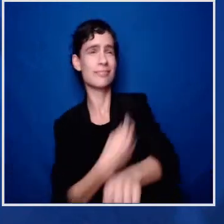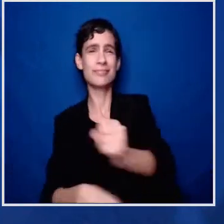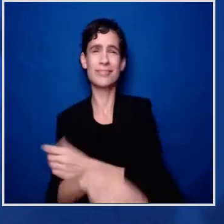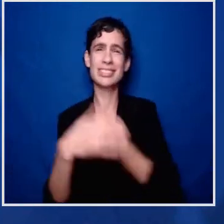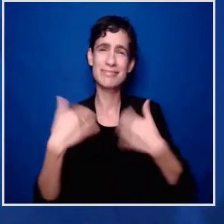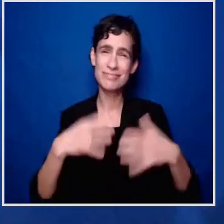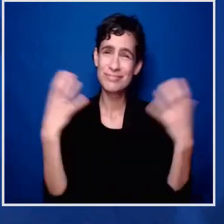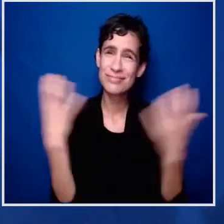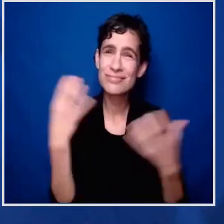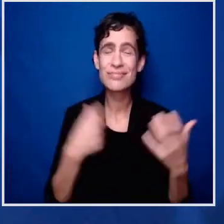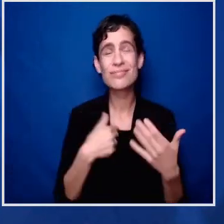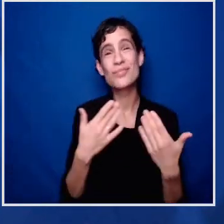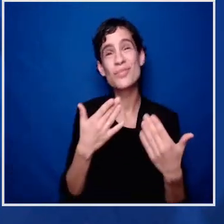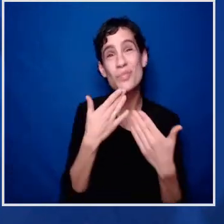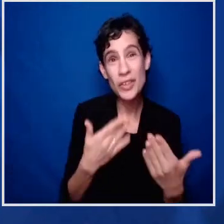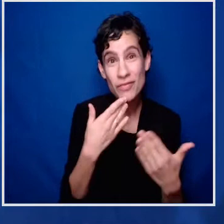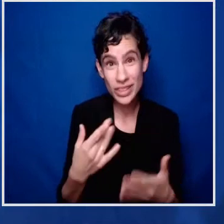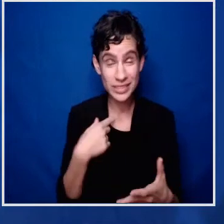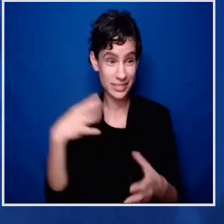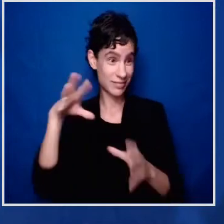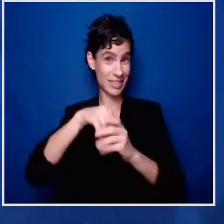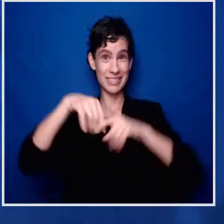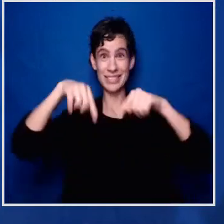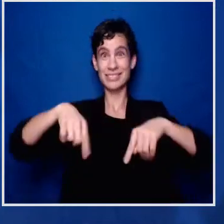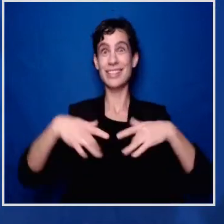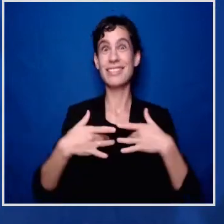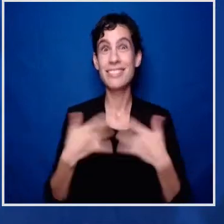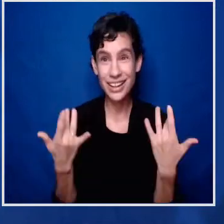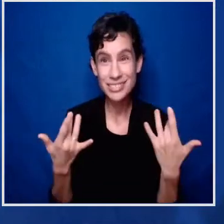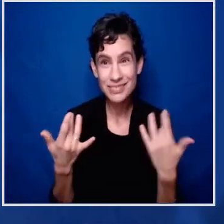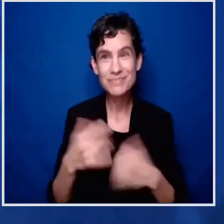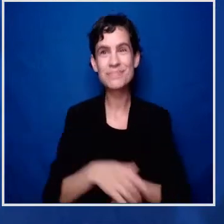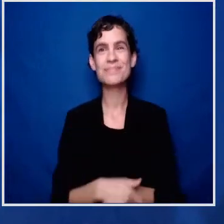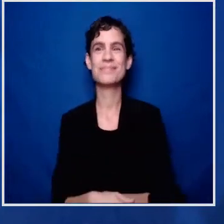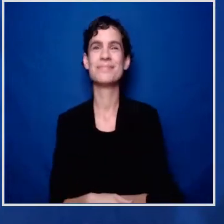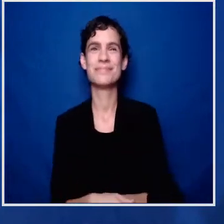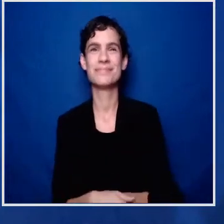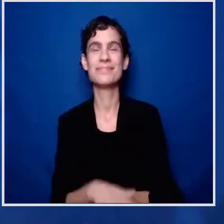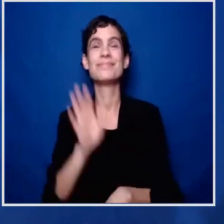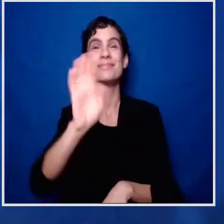I FEEL THE TOGETHERNESS. THIS IS INCREDIBLE. I AM SO GRATEFUL TO BE HERE.